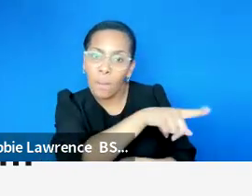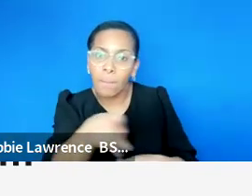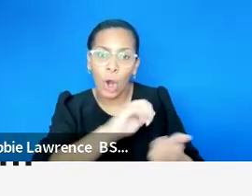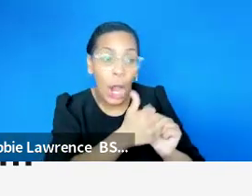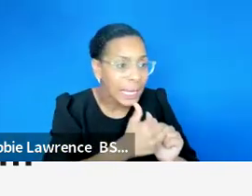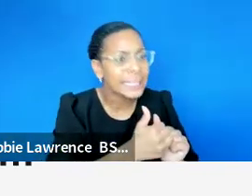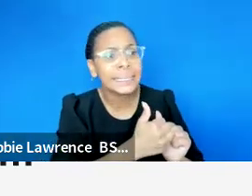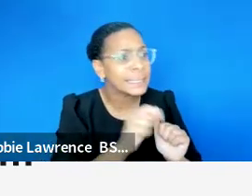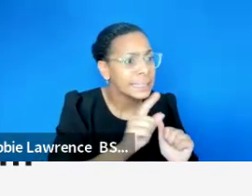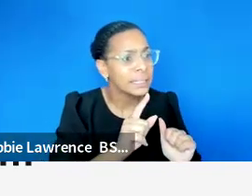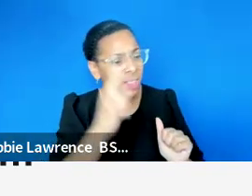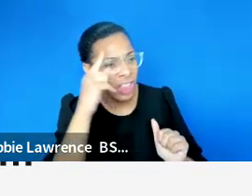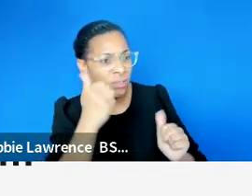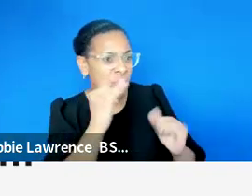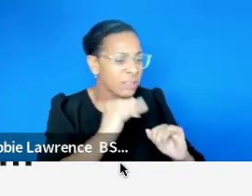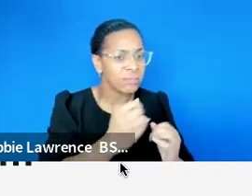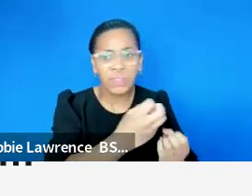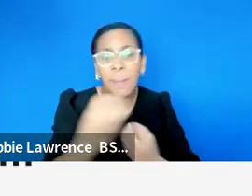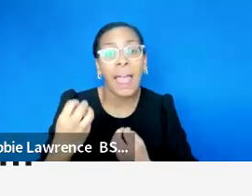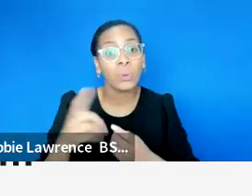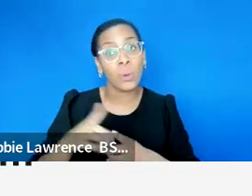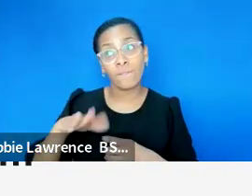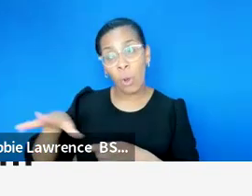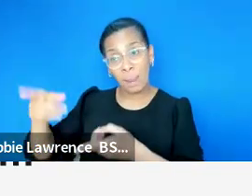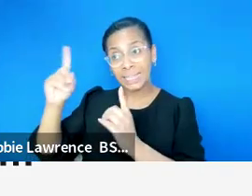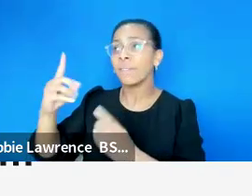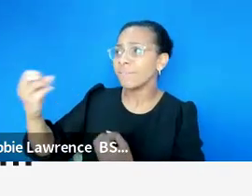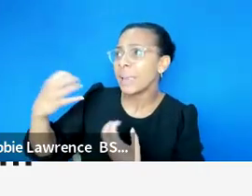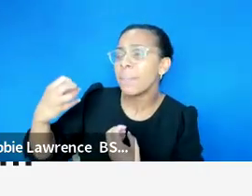Myself and my co-chair know that we're not always going to get everything right.